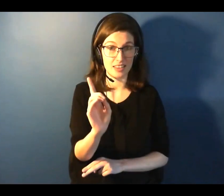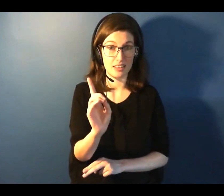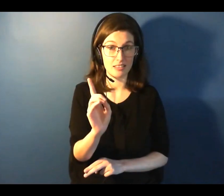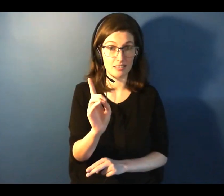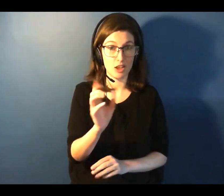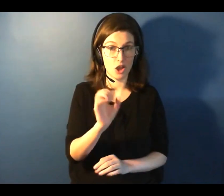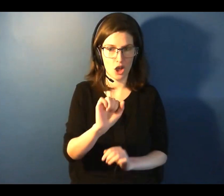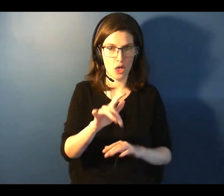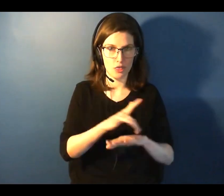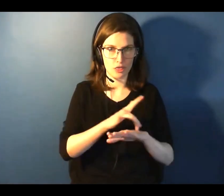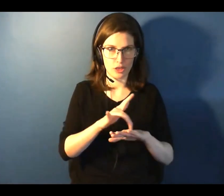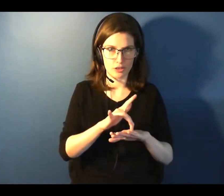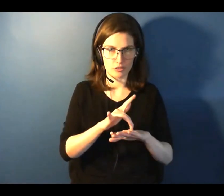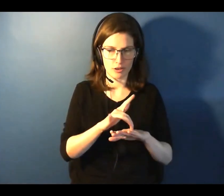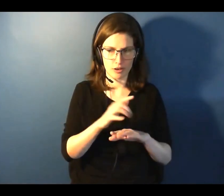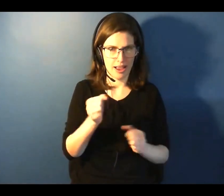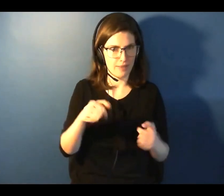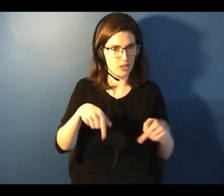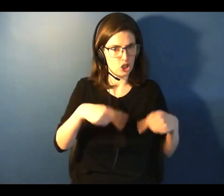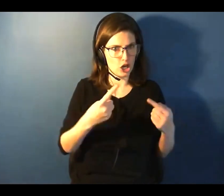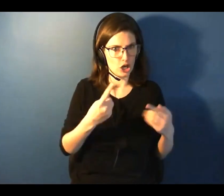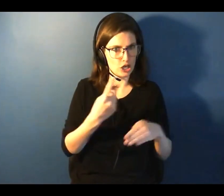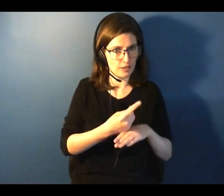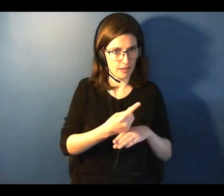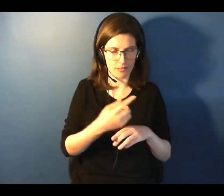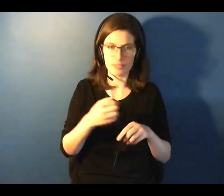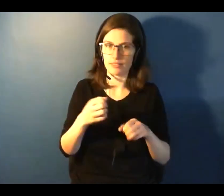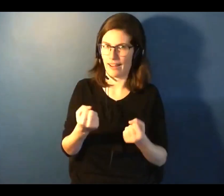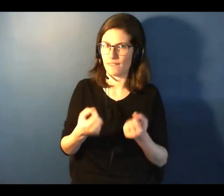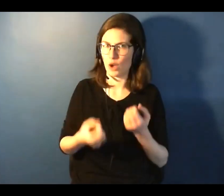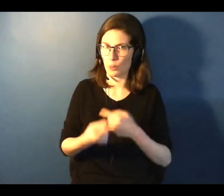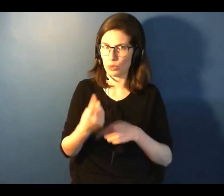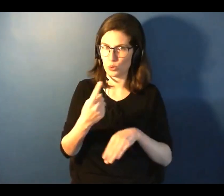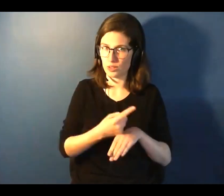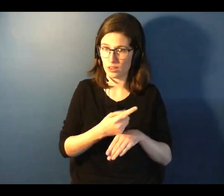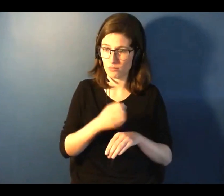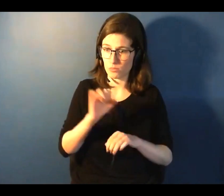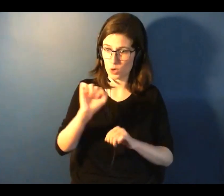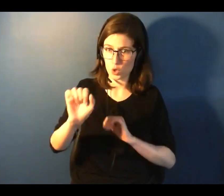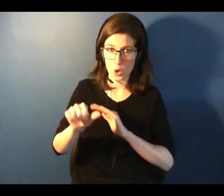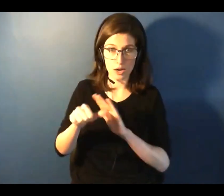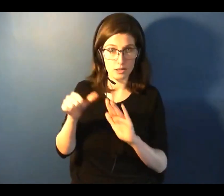the challenges. Would you like to come in there about, from your experience, what were some